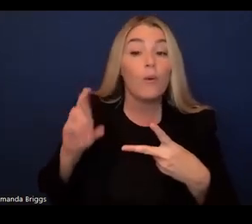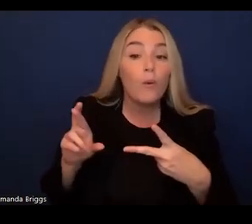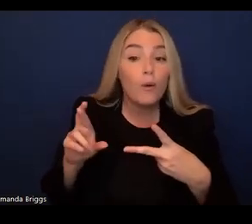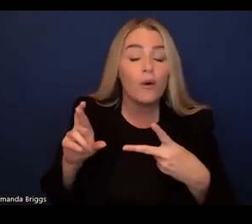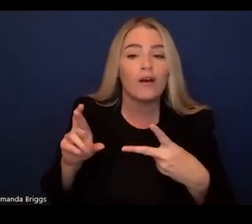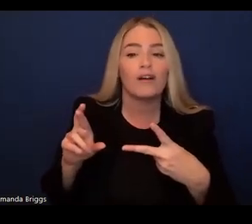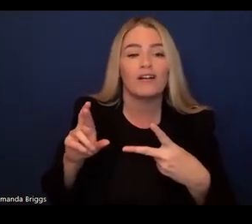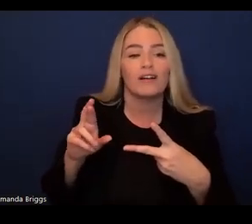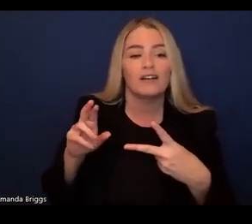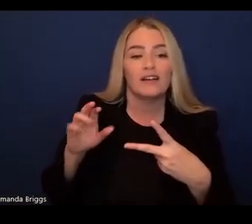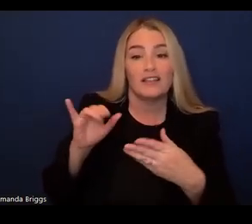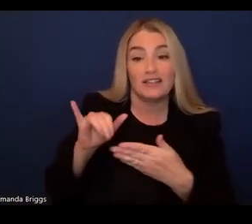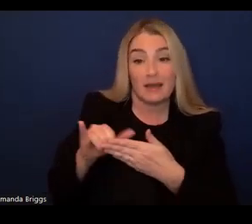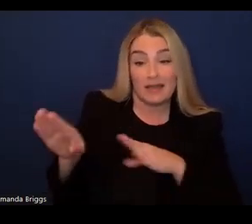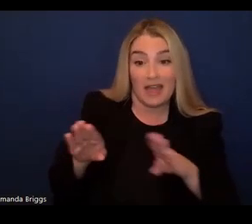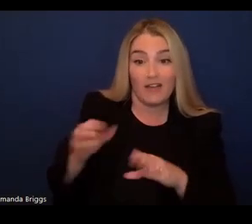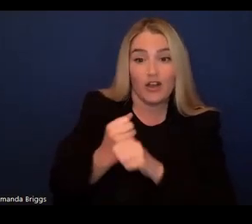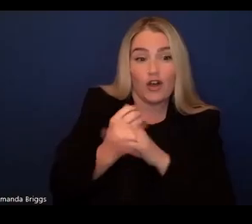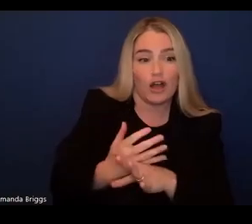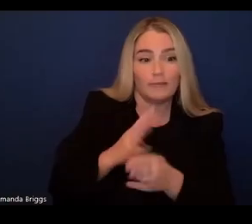to implement the IEP or the 504?